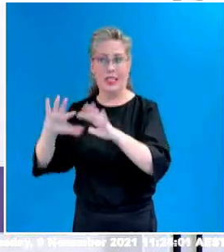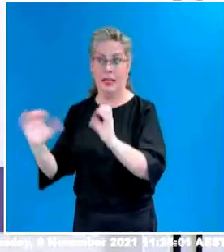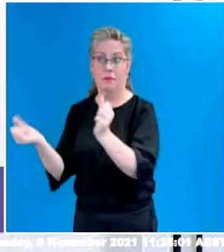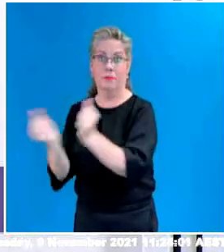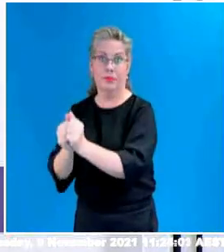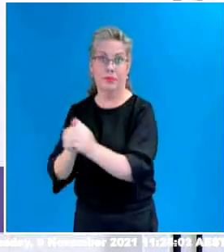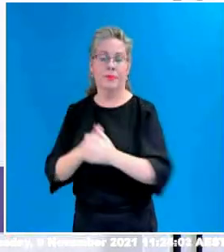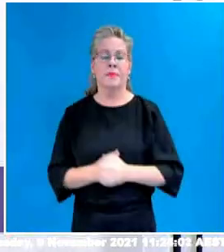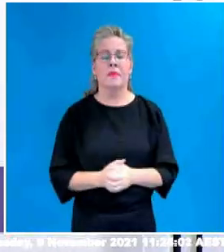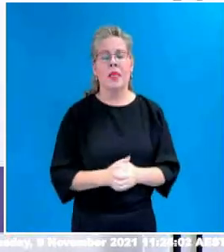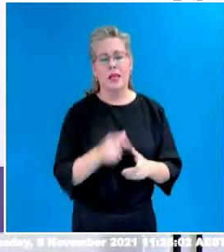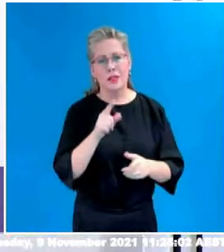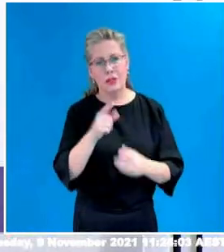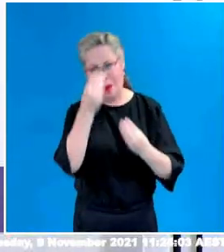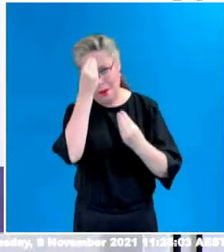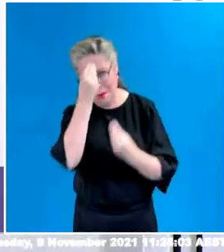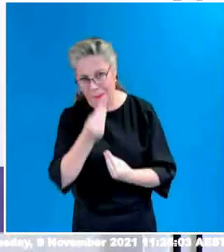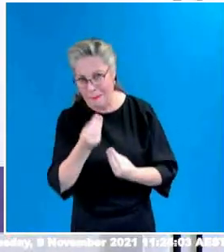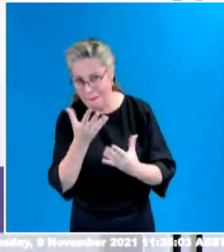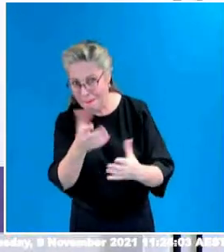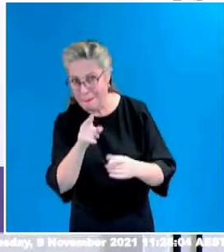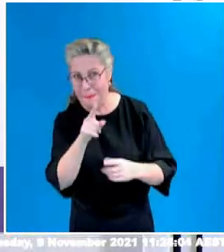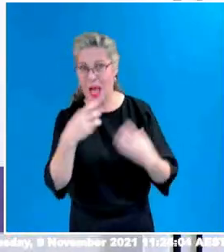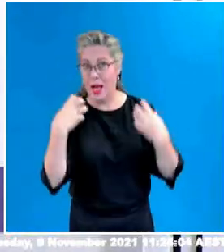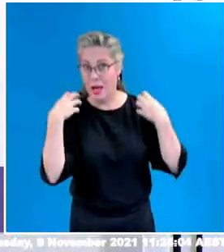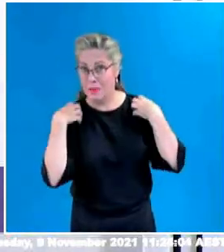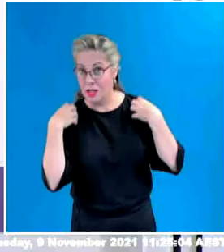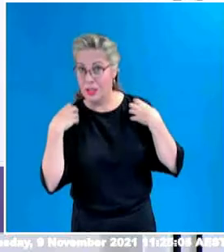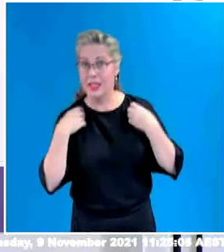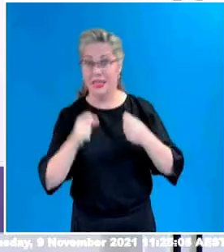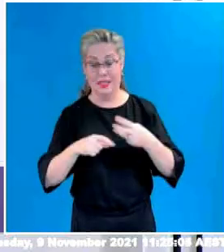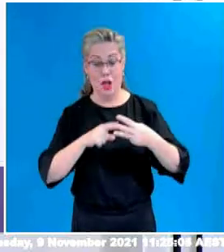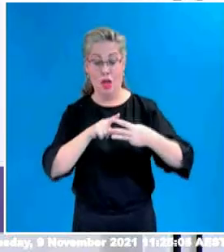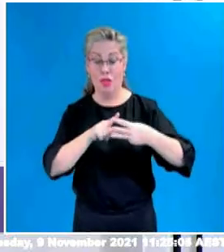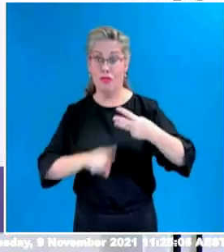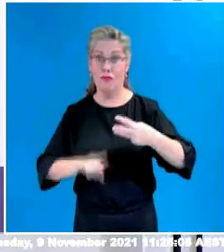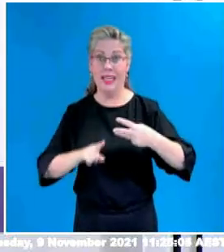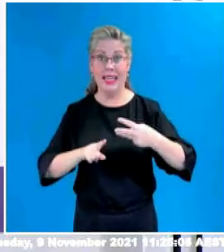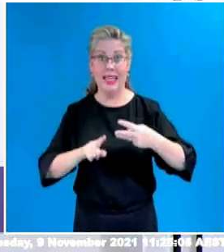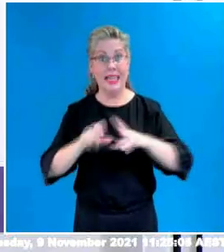registered service providers have modern slavery statements.